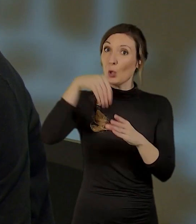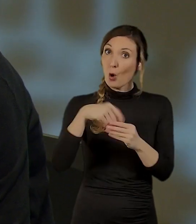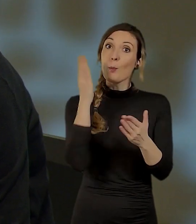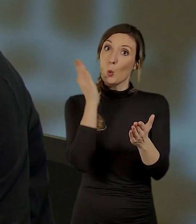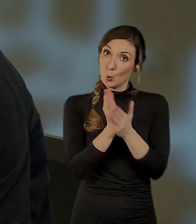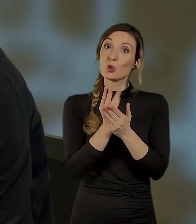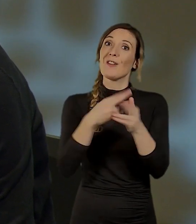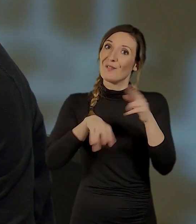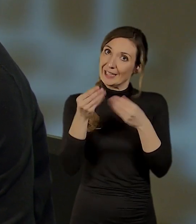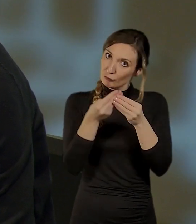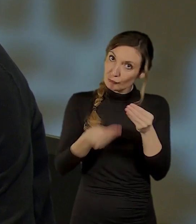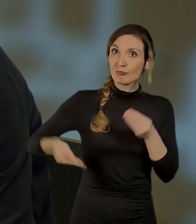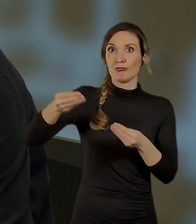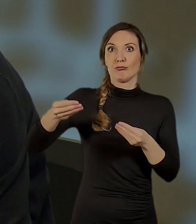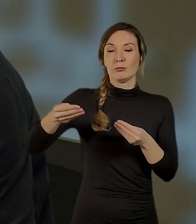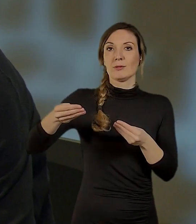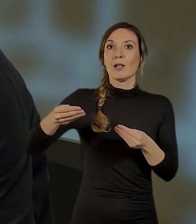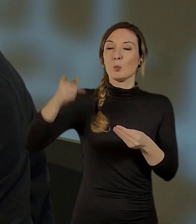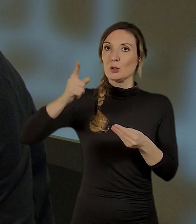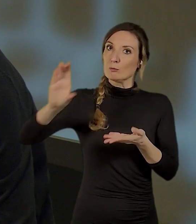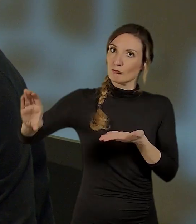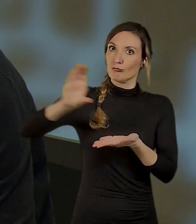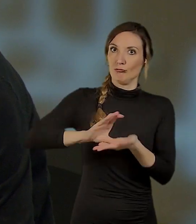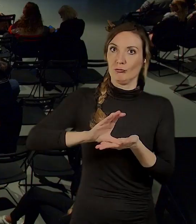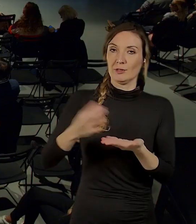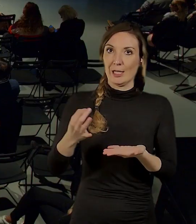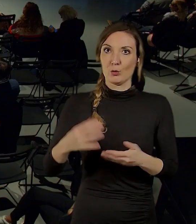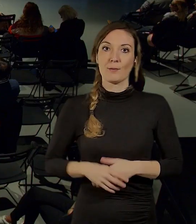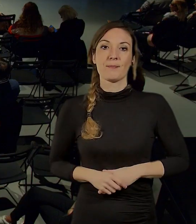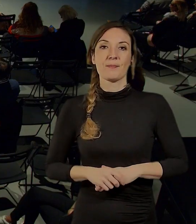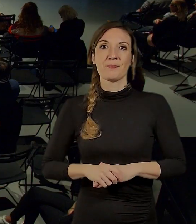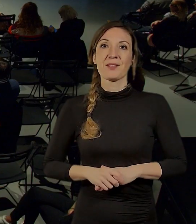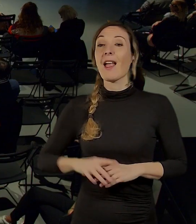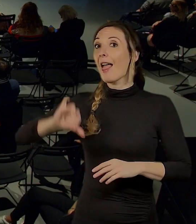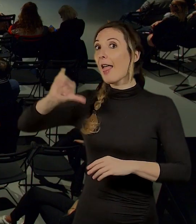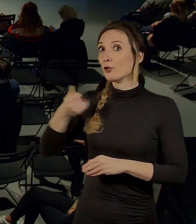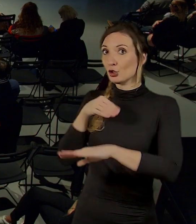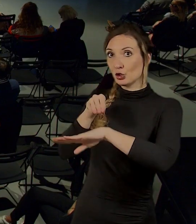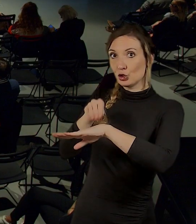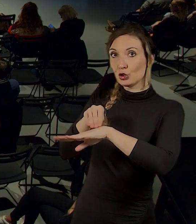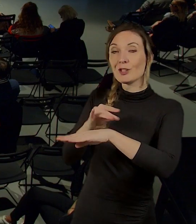So I will give space for another question. And I have an architectural and construction question there.